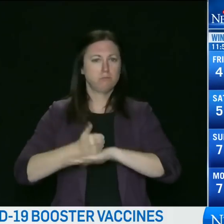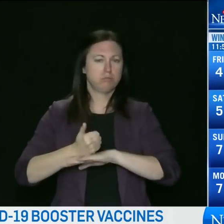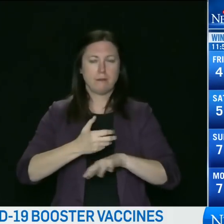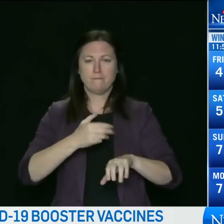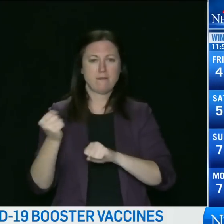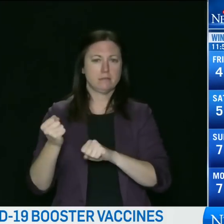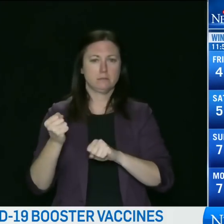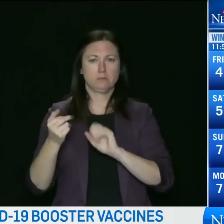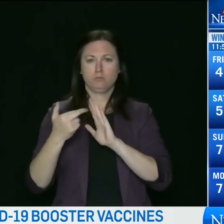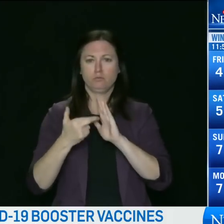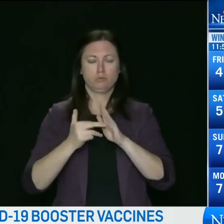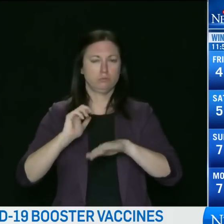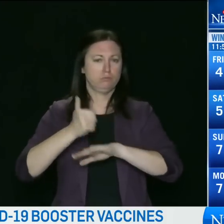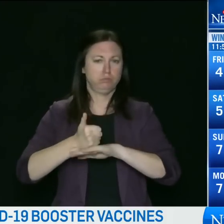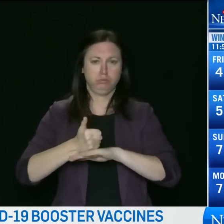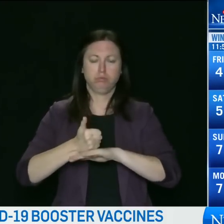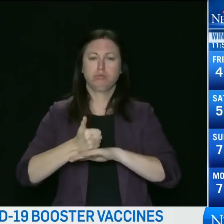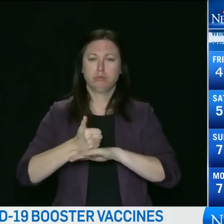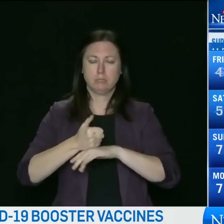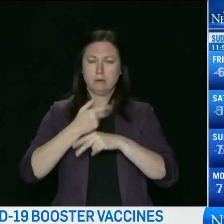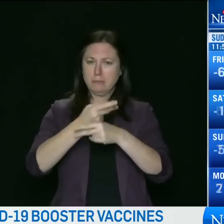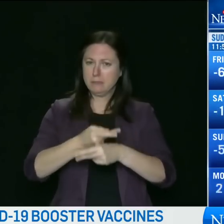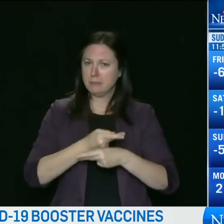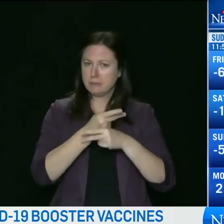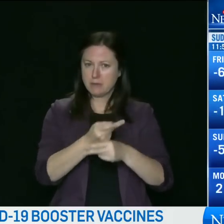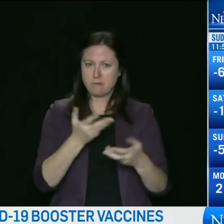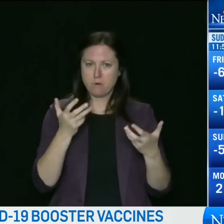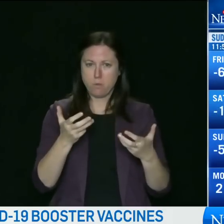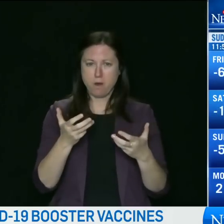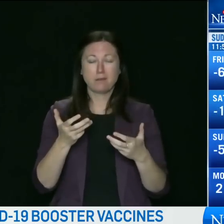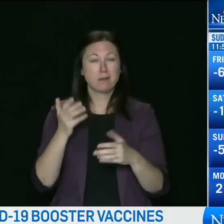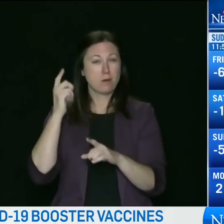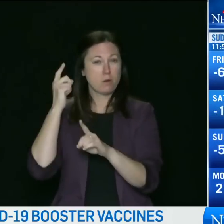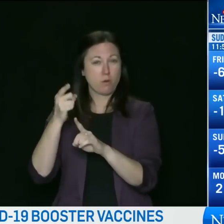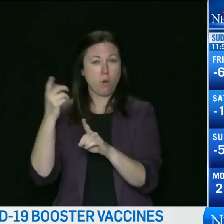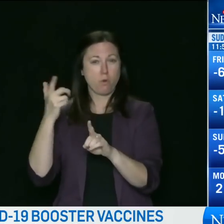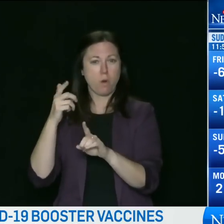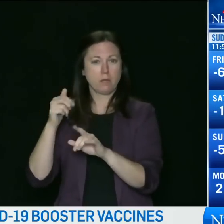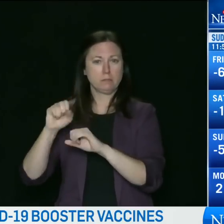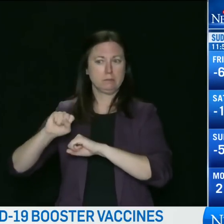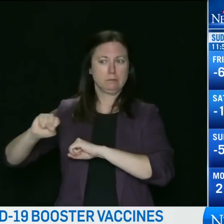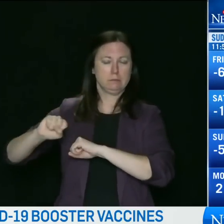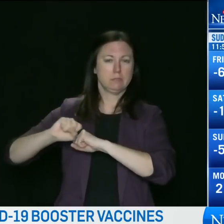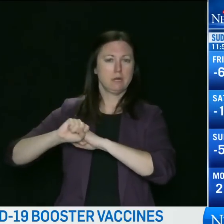EVOLVING RAPIDLY, LAYERS OF PRECAUTION ARE TAKEN AS FAST AS